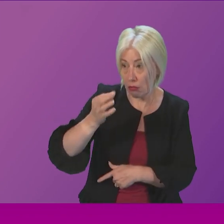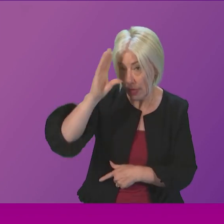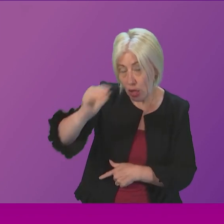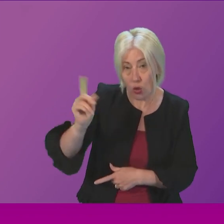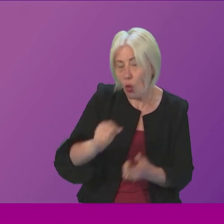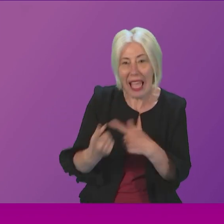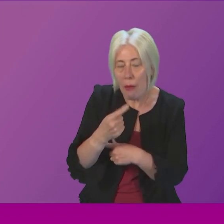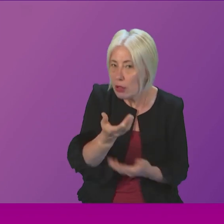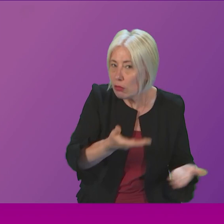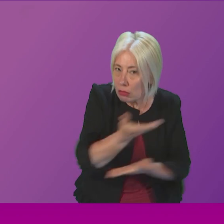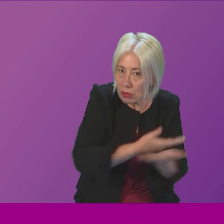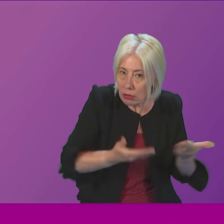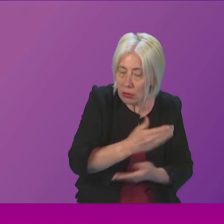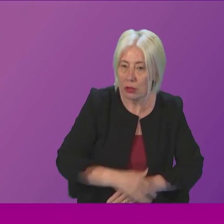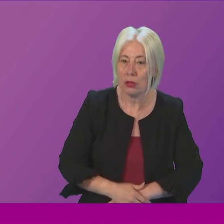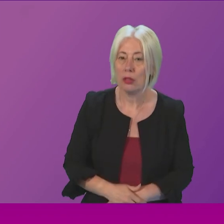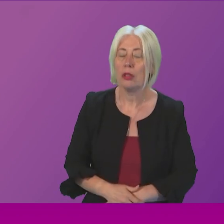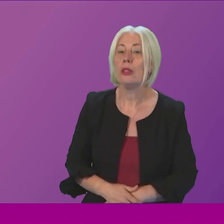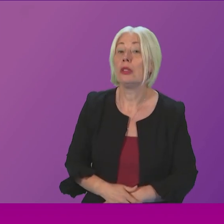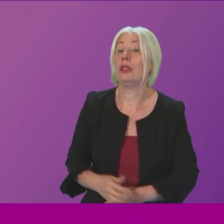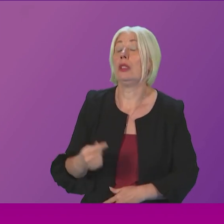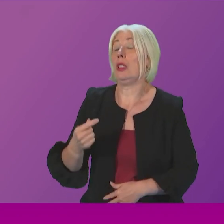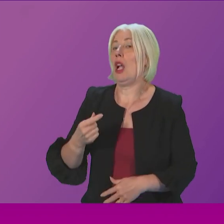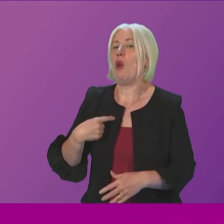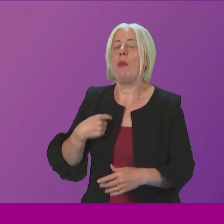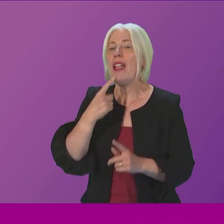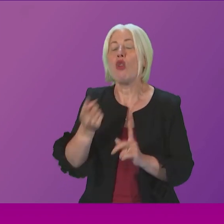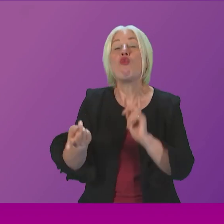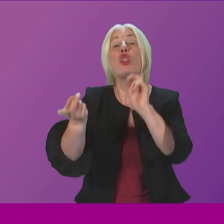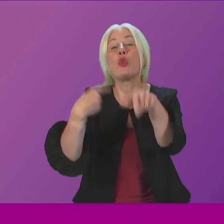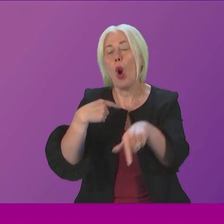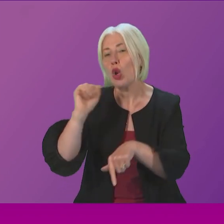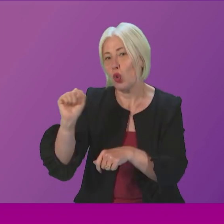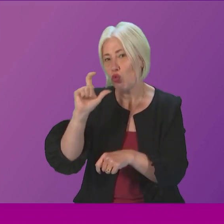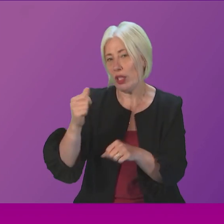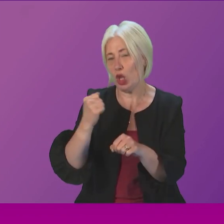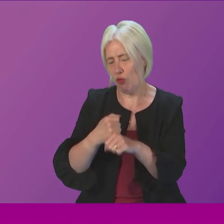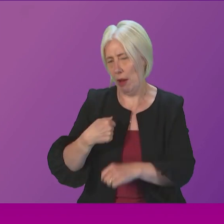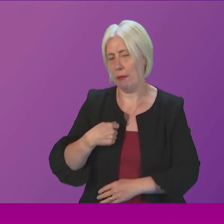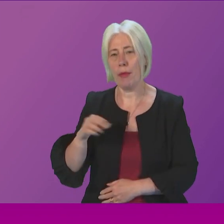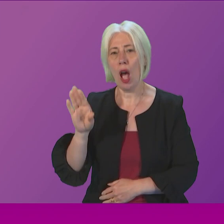While I was giving my response to Christine Grahame’s initial question, I heard the